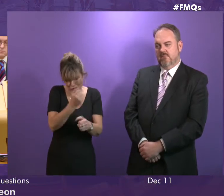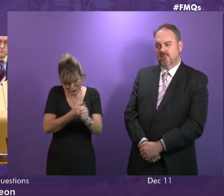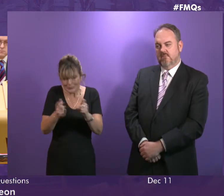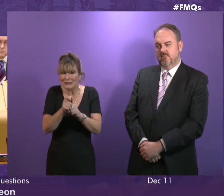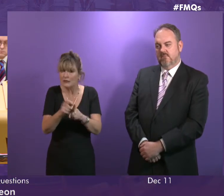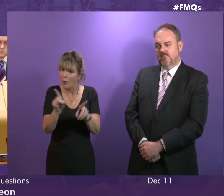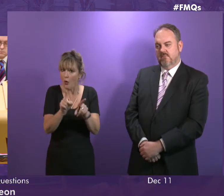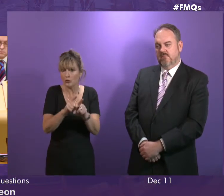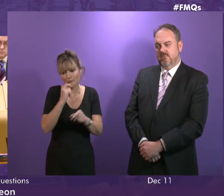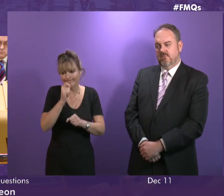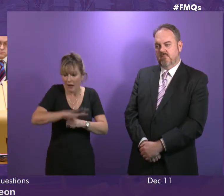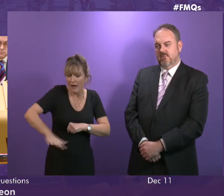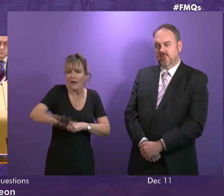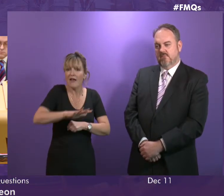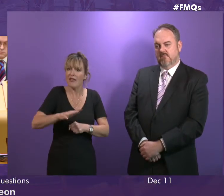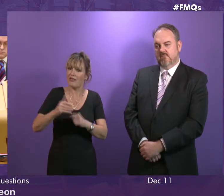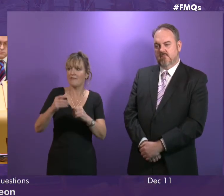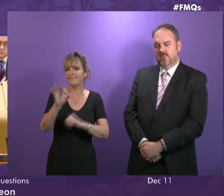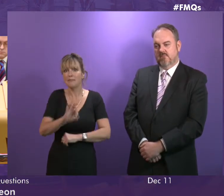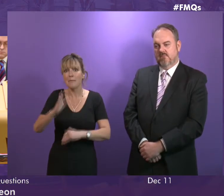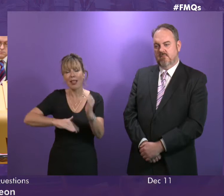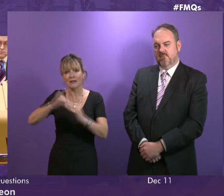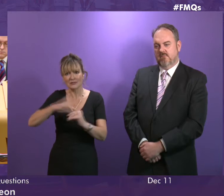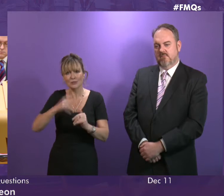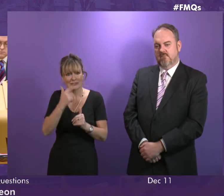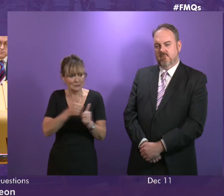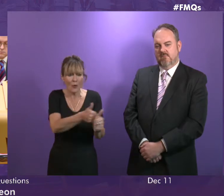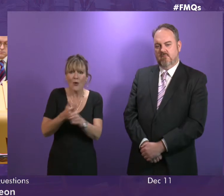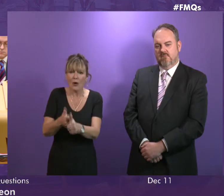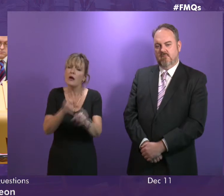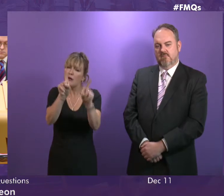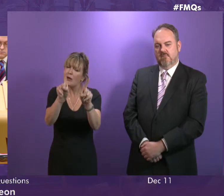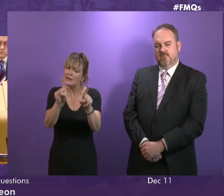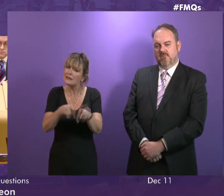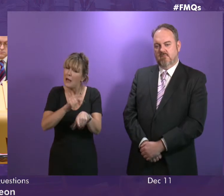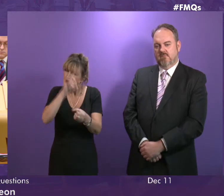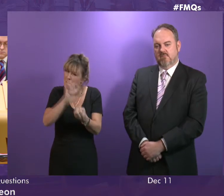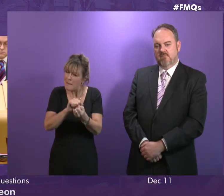As I said in my earlier answer, we want to support the multidisciplinary primary care